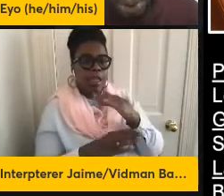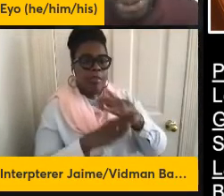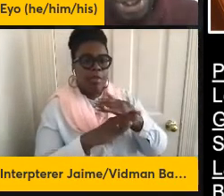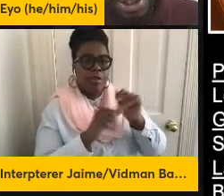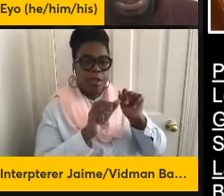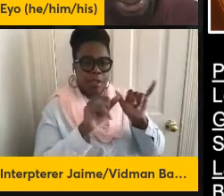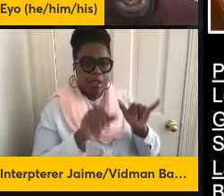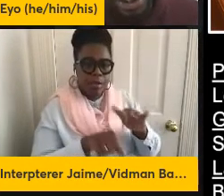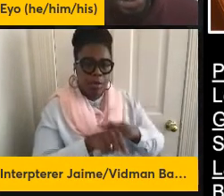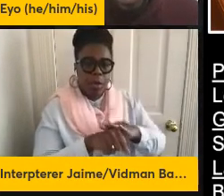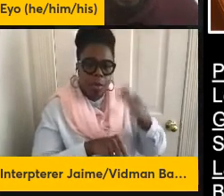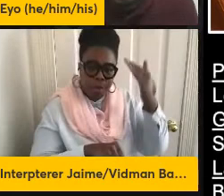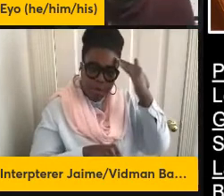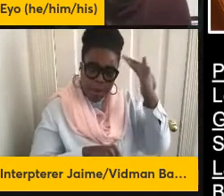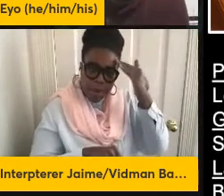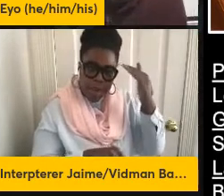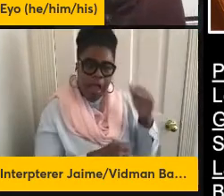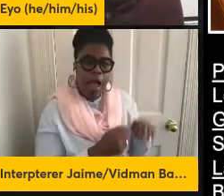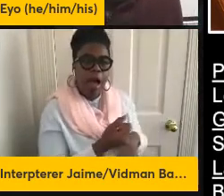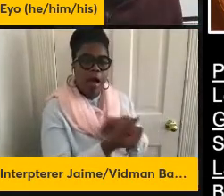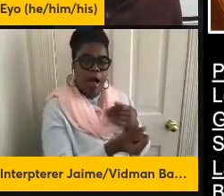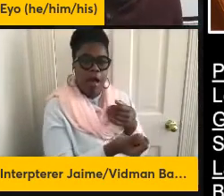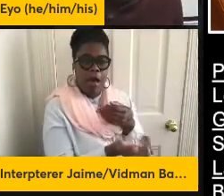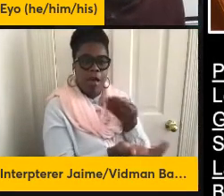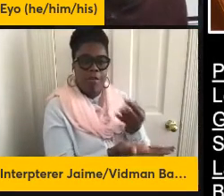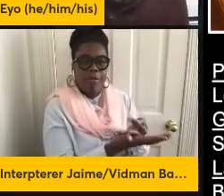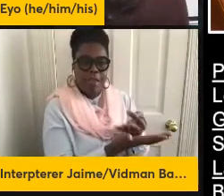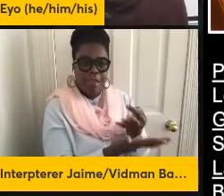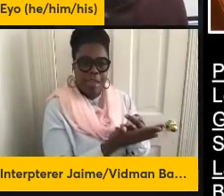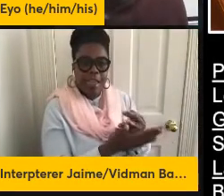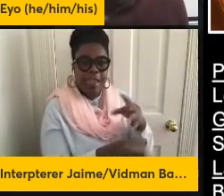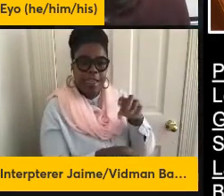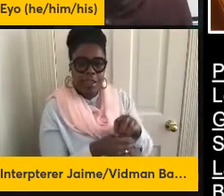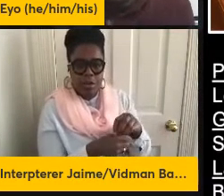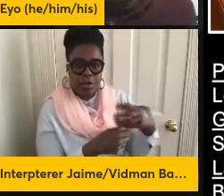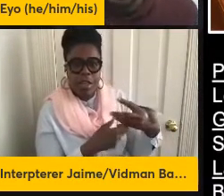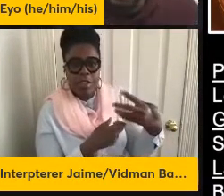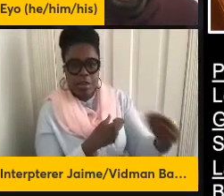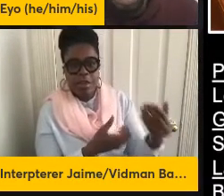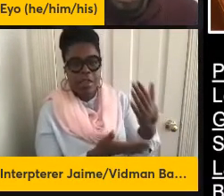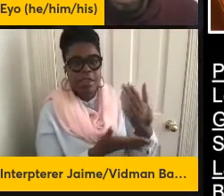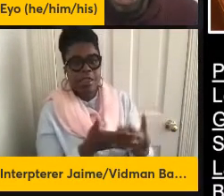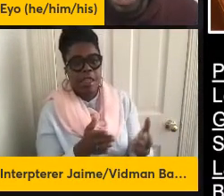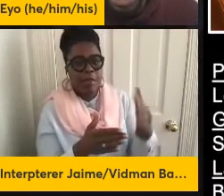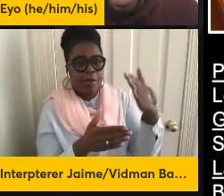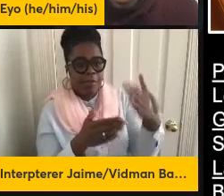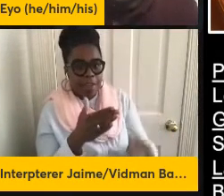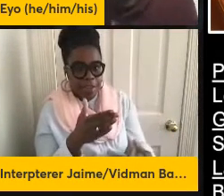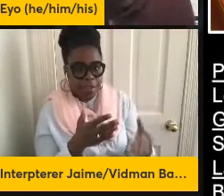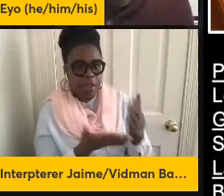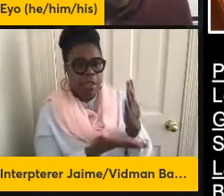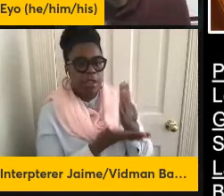sources, both external, internal, as well as some that have been completed, and some that are ongoing. And I'd like to end with